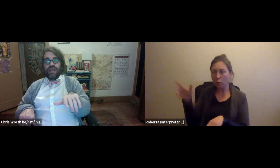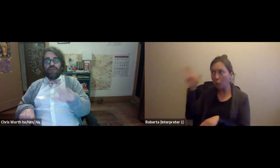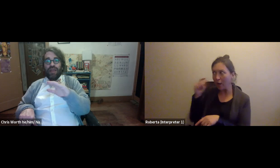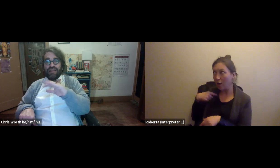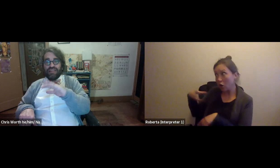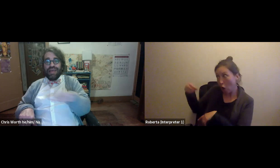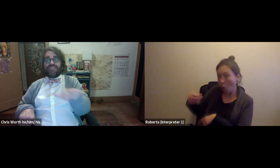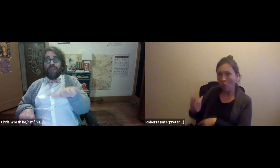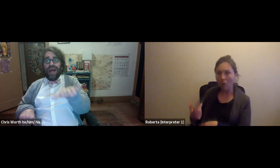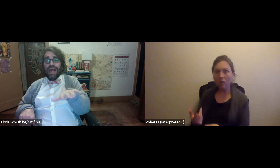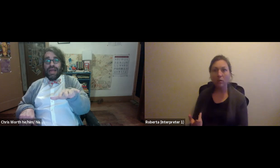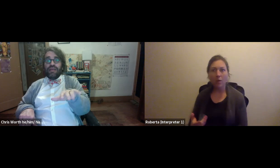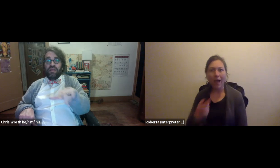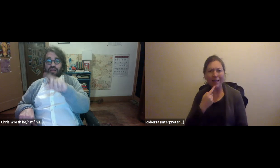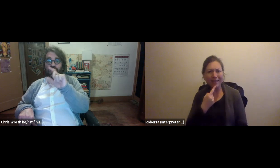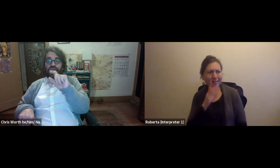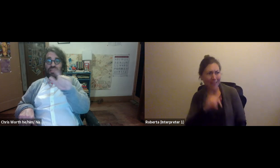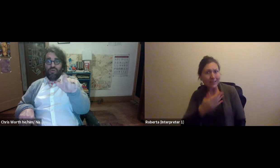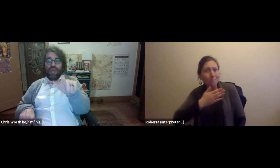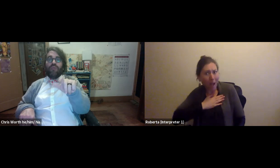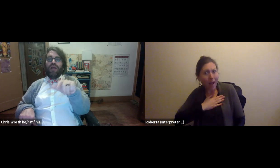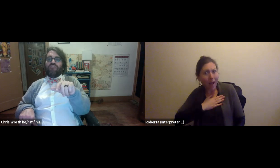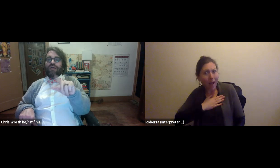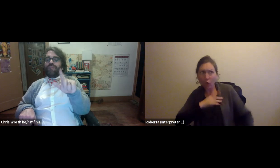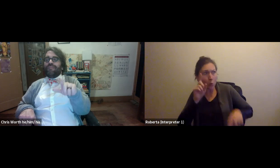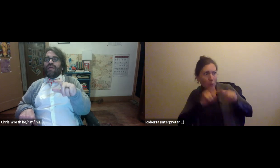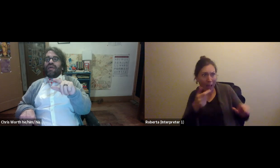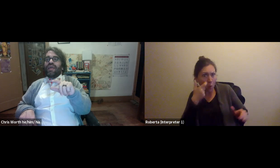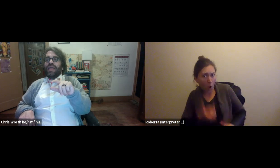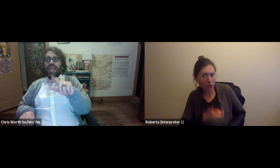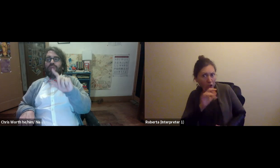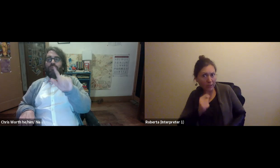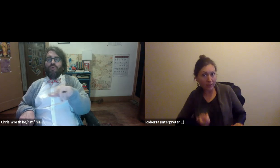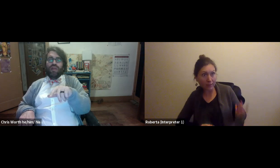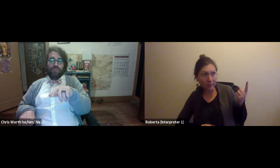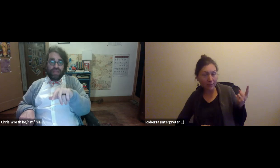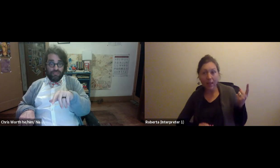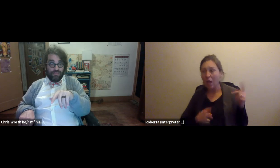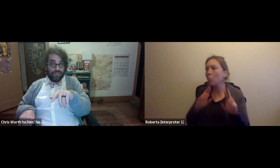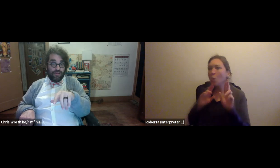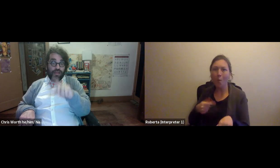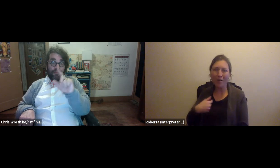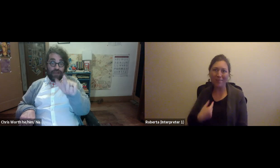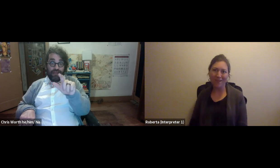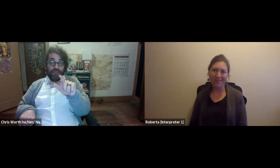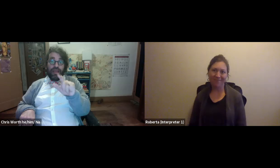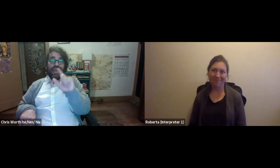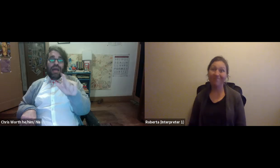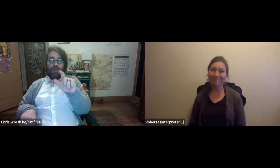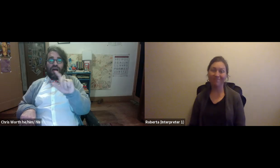When I said, "That's mine and you can't watch it," he reported me. Now